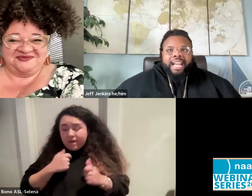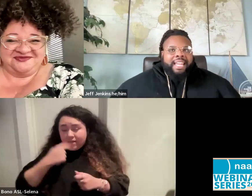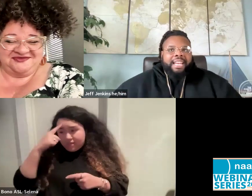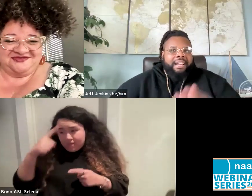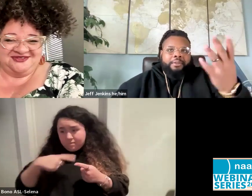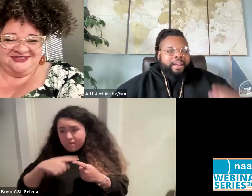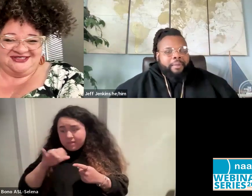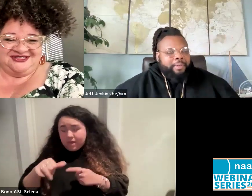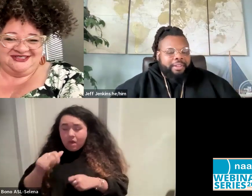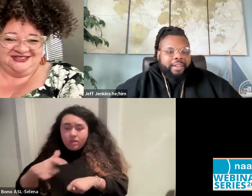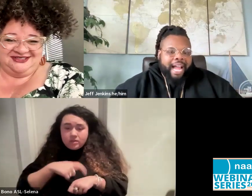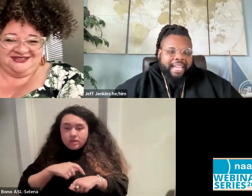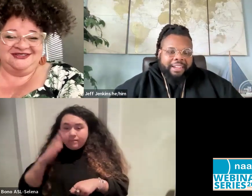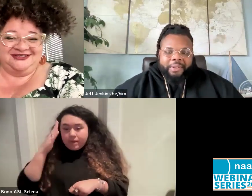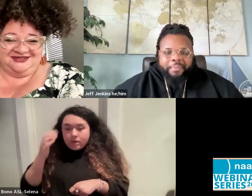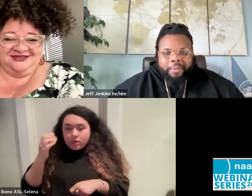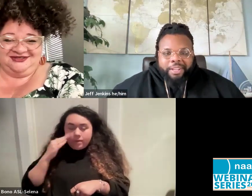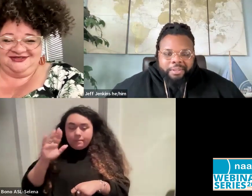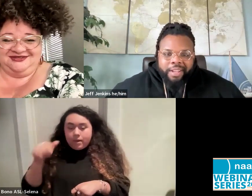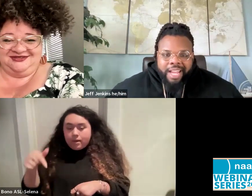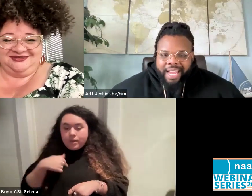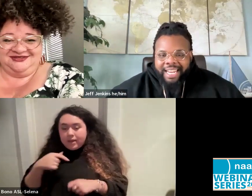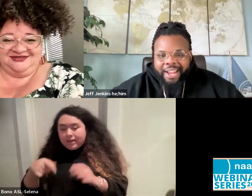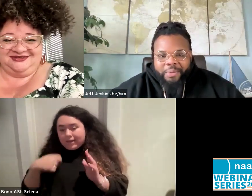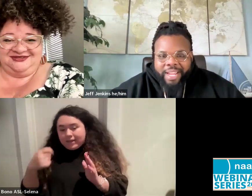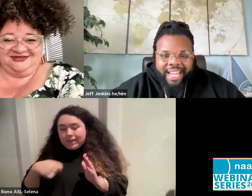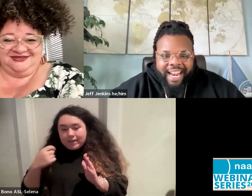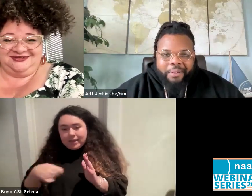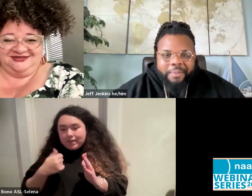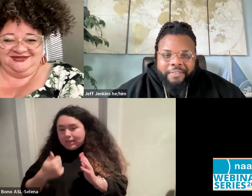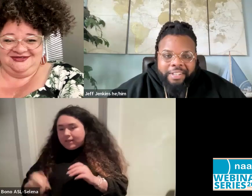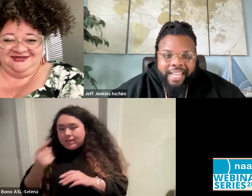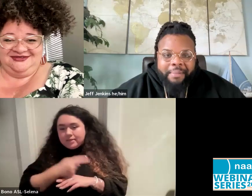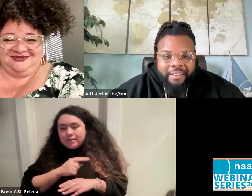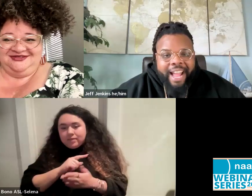And then I love Korea barbecue. I eat Korean barbecue any day of the week and I remember the first time I ever had